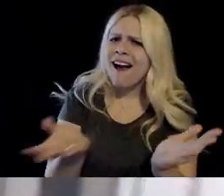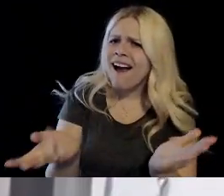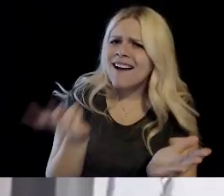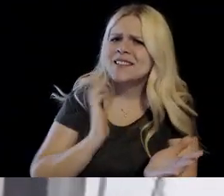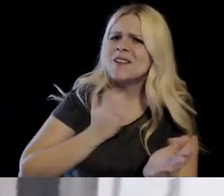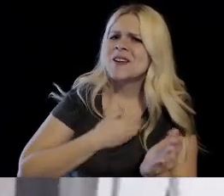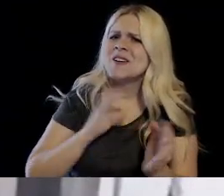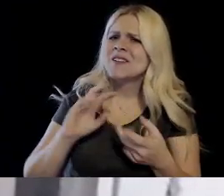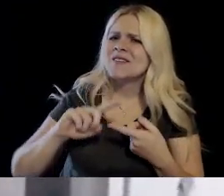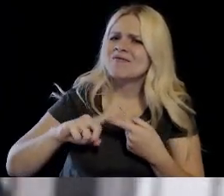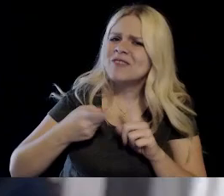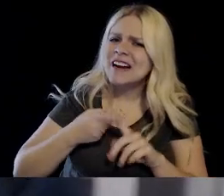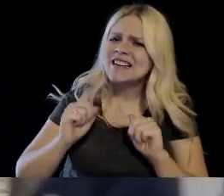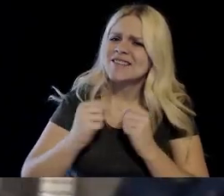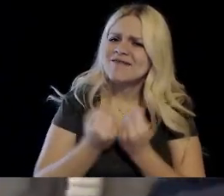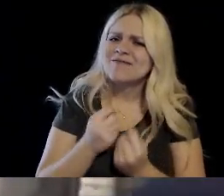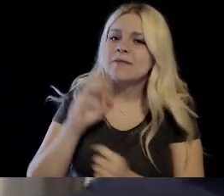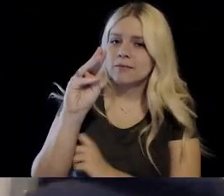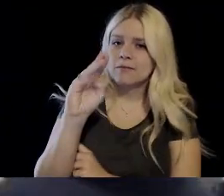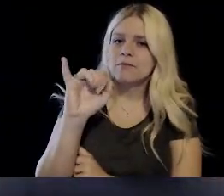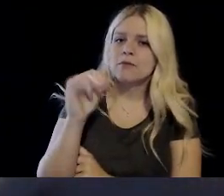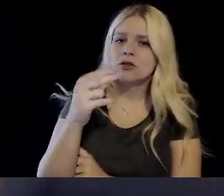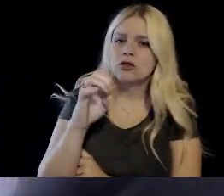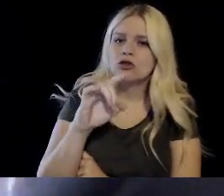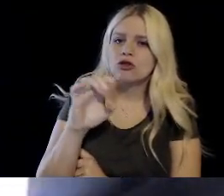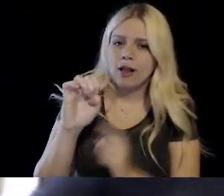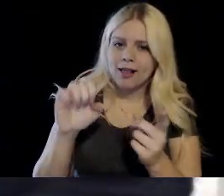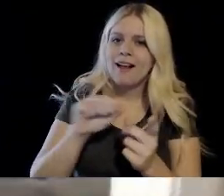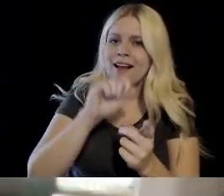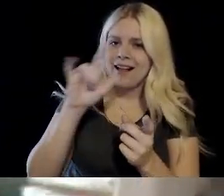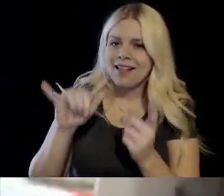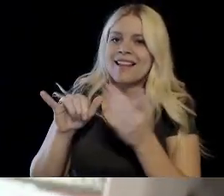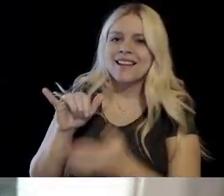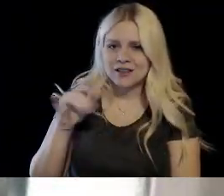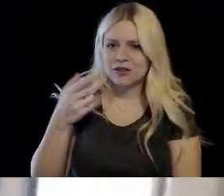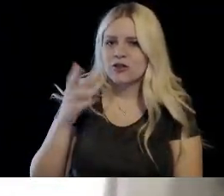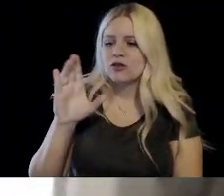crew. Michele over here, Ali, Crystal. Hi, guys! [Crew] Hi!